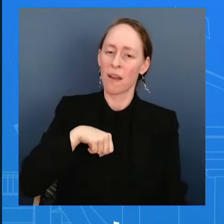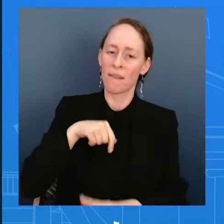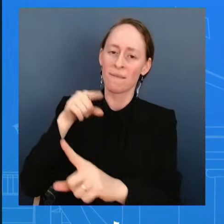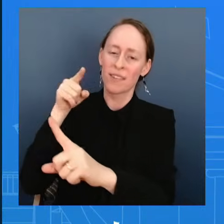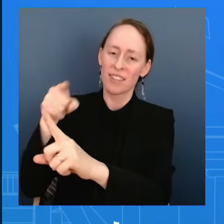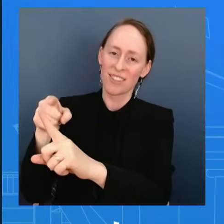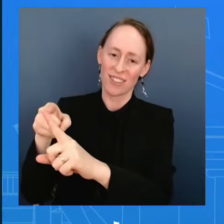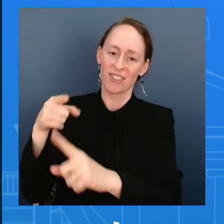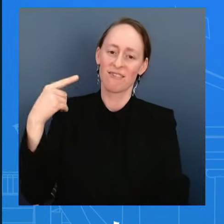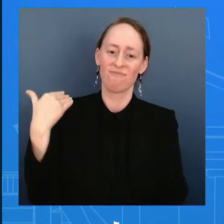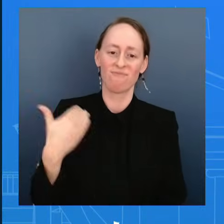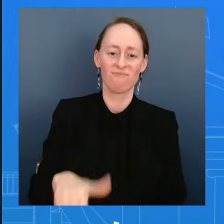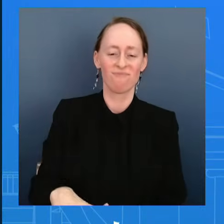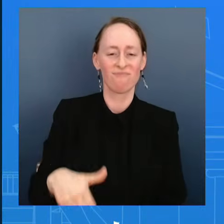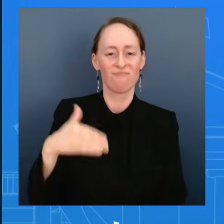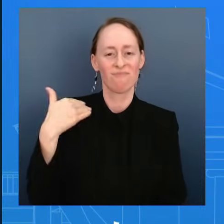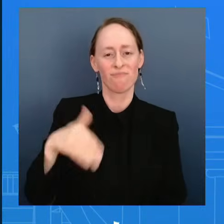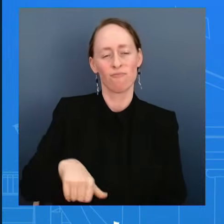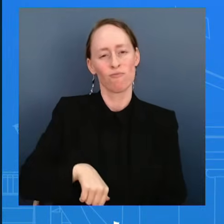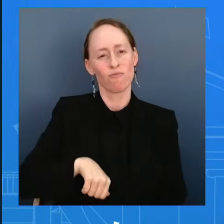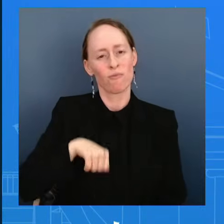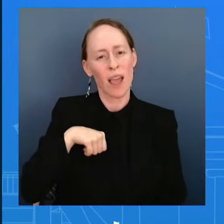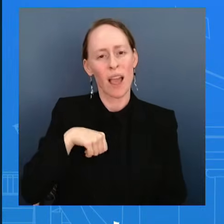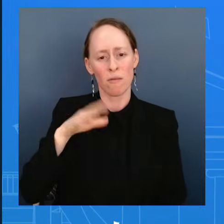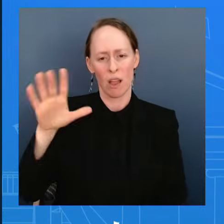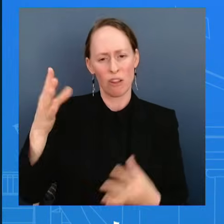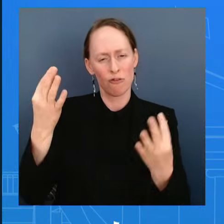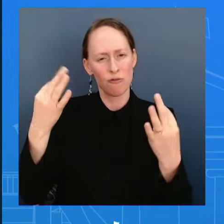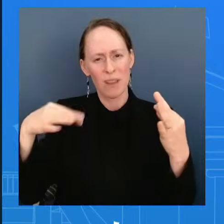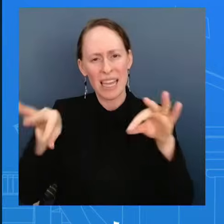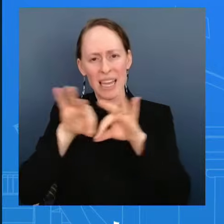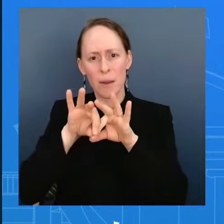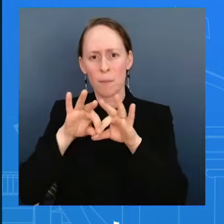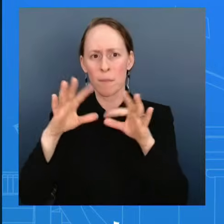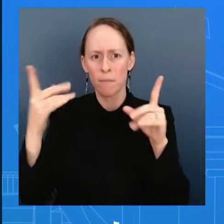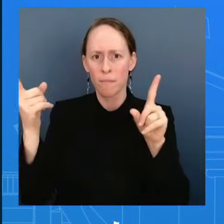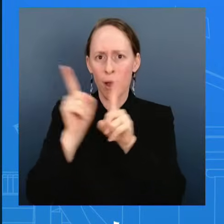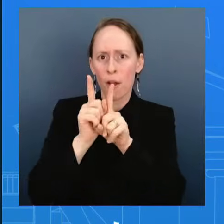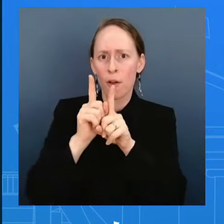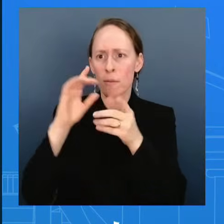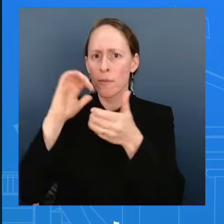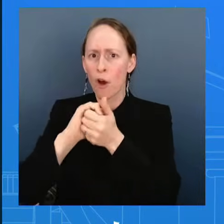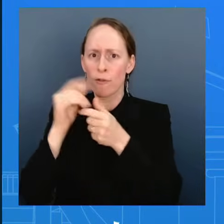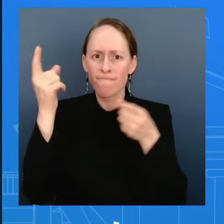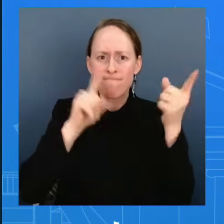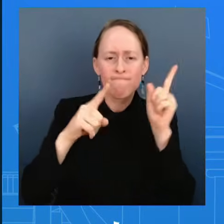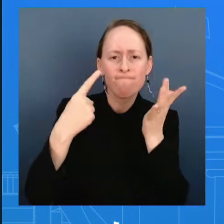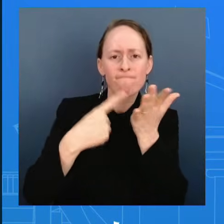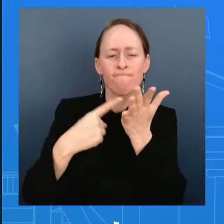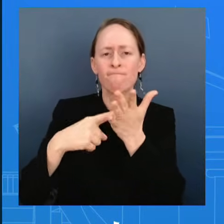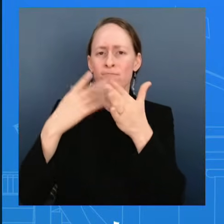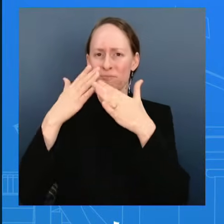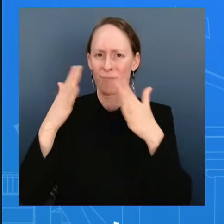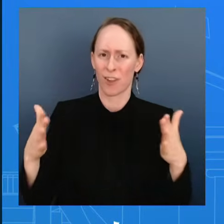system and whether -- Ms. Jean-Pierre: Yeah. The Press: -- yesterday's rout kind of sends troubling signals about how stable it is?